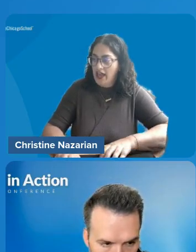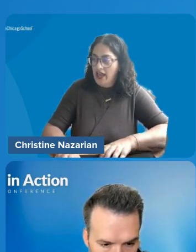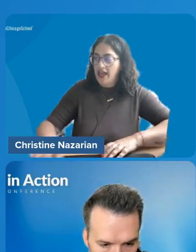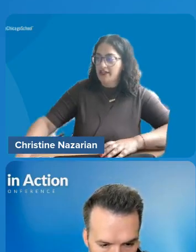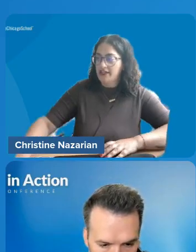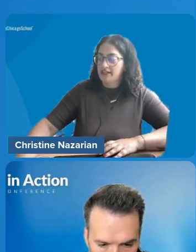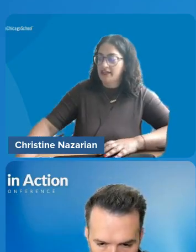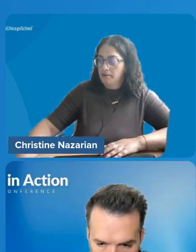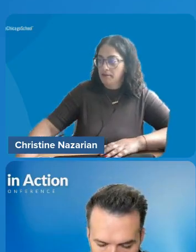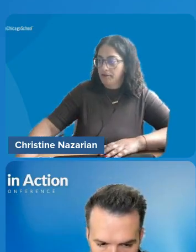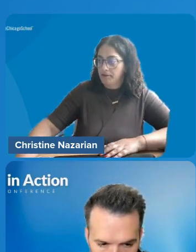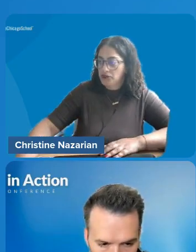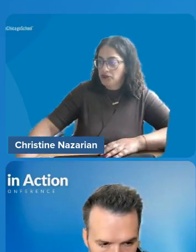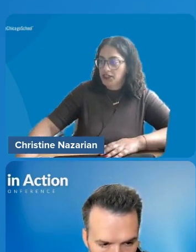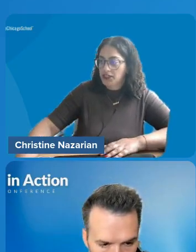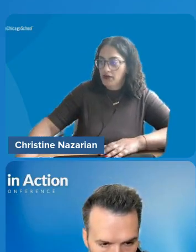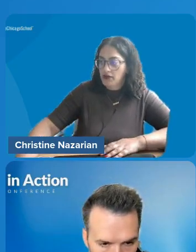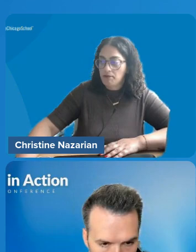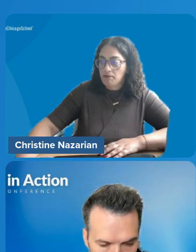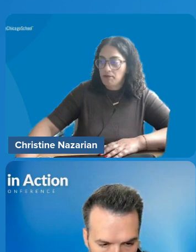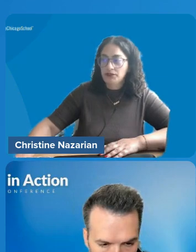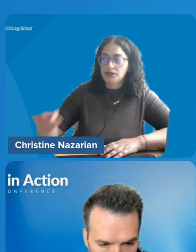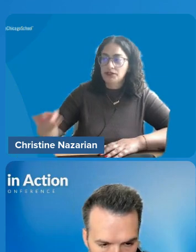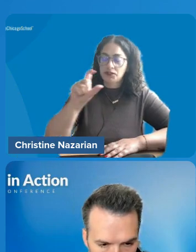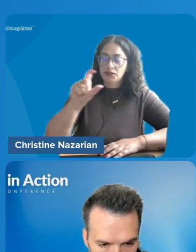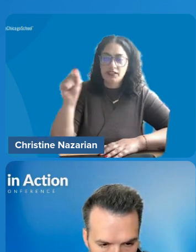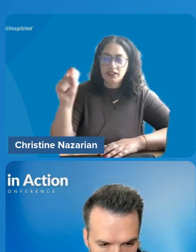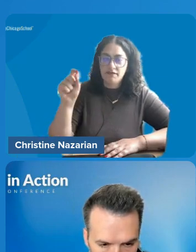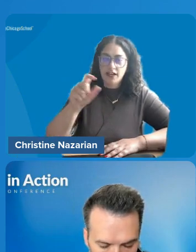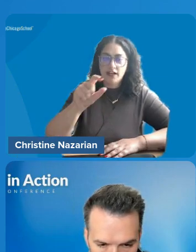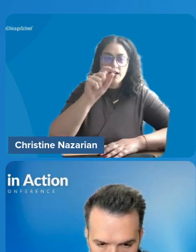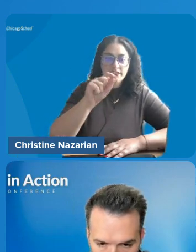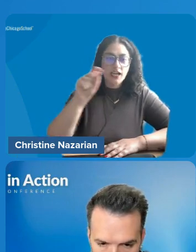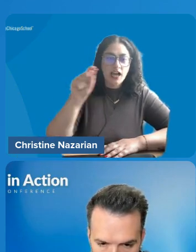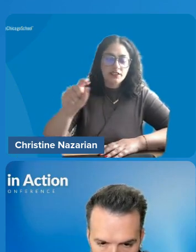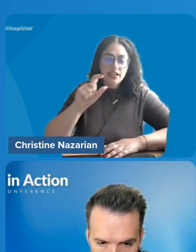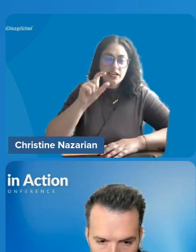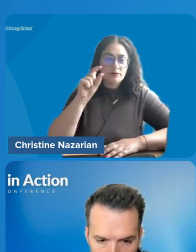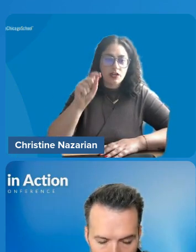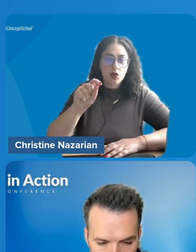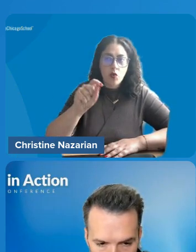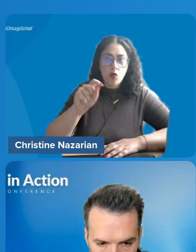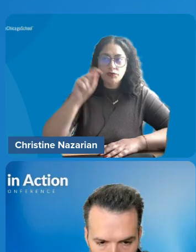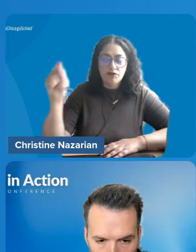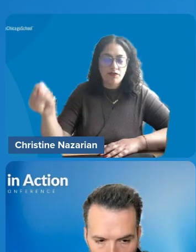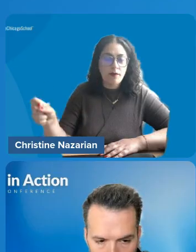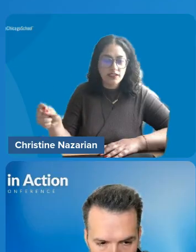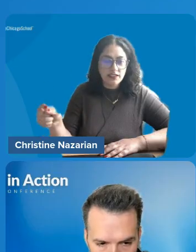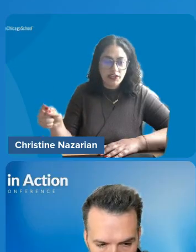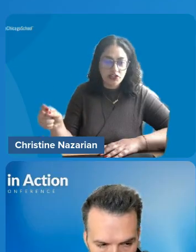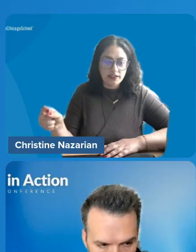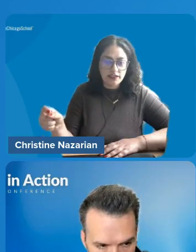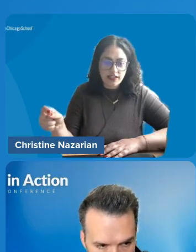And it's really great. It pulls specific timestamps and quotes from the session itself.